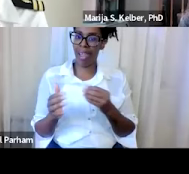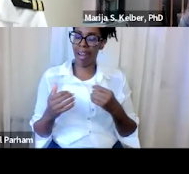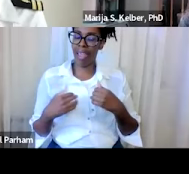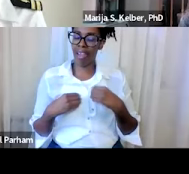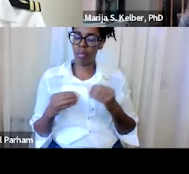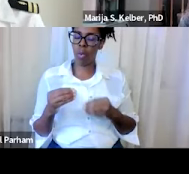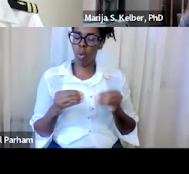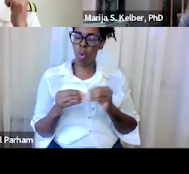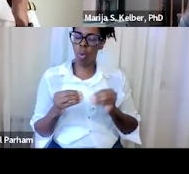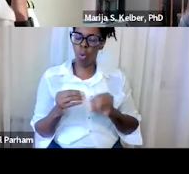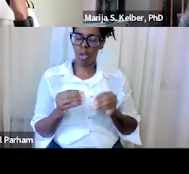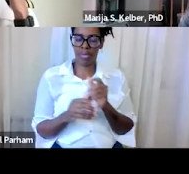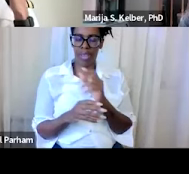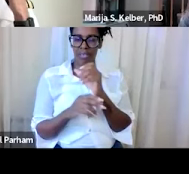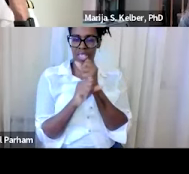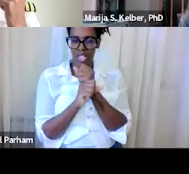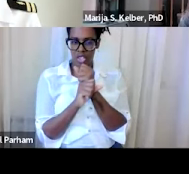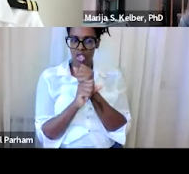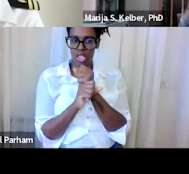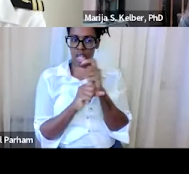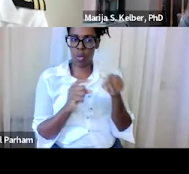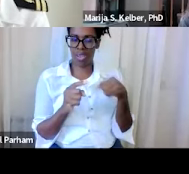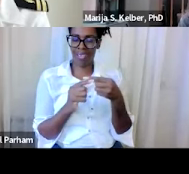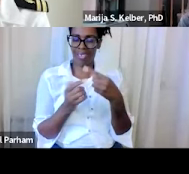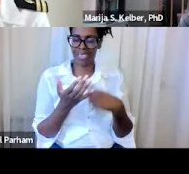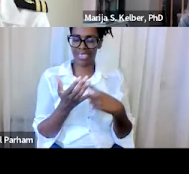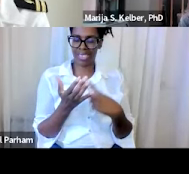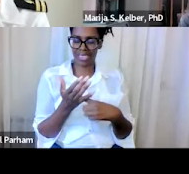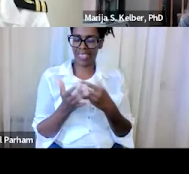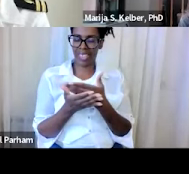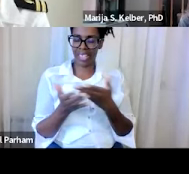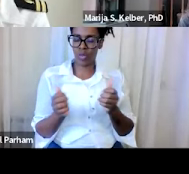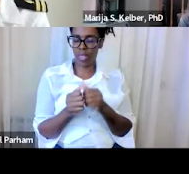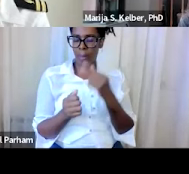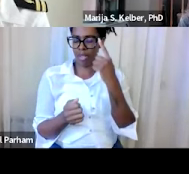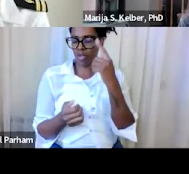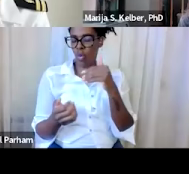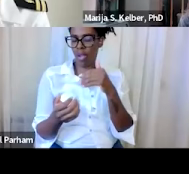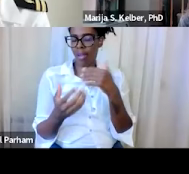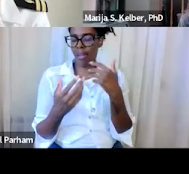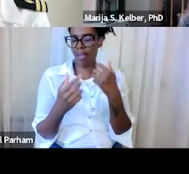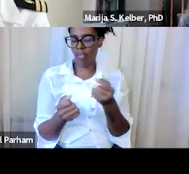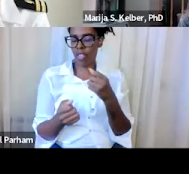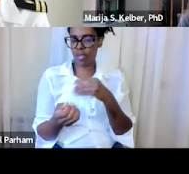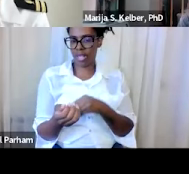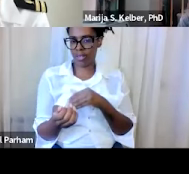when seeing mental health providers. We found two studies that evaluated